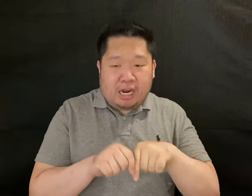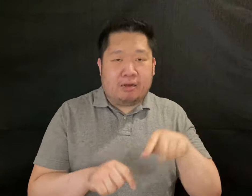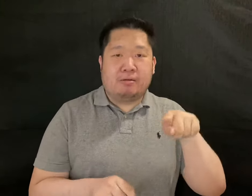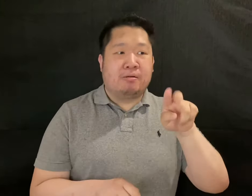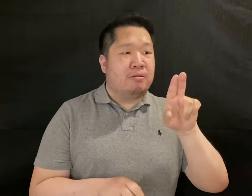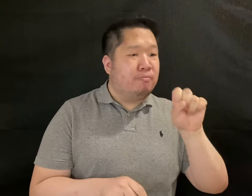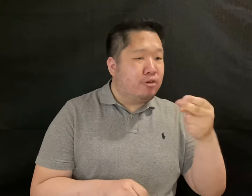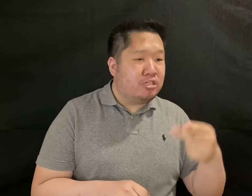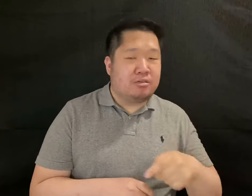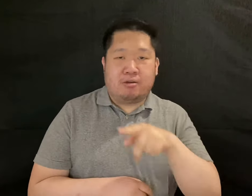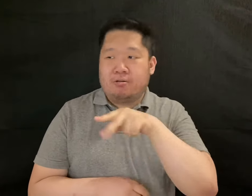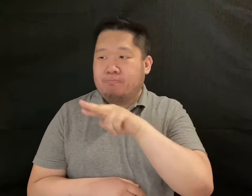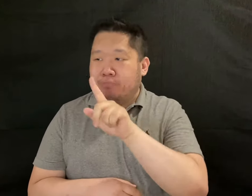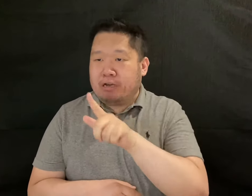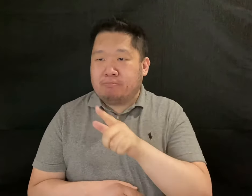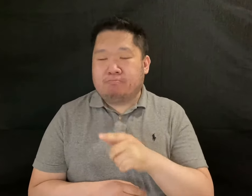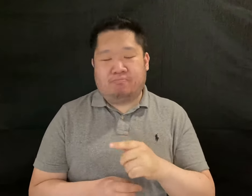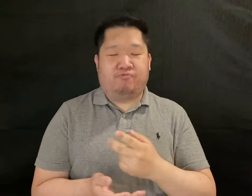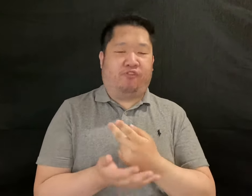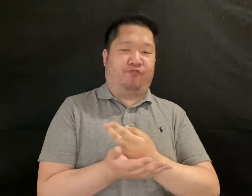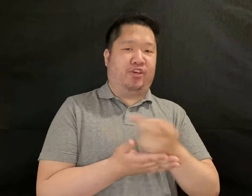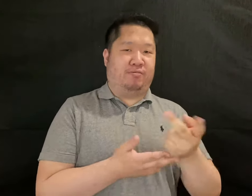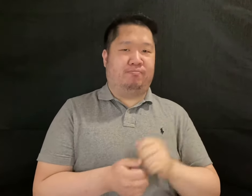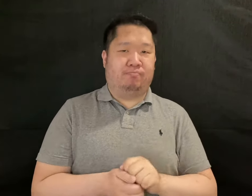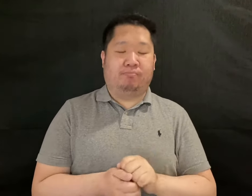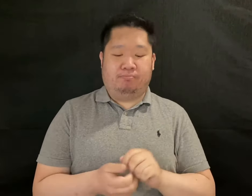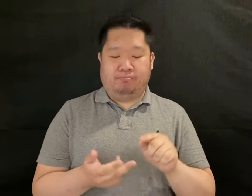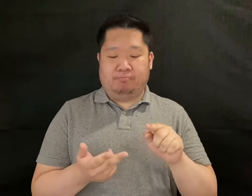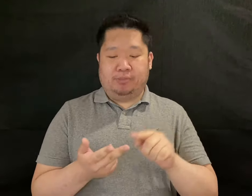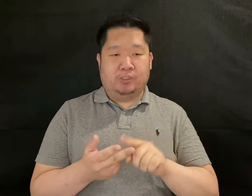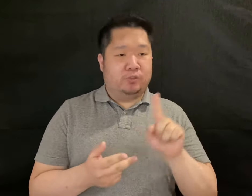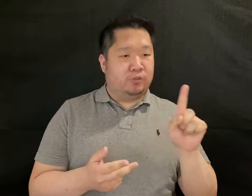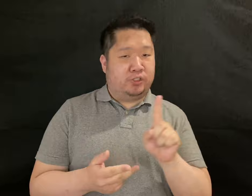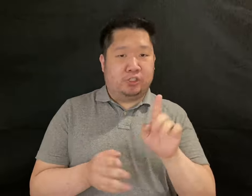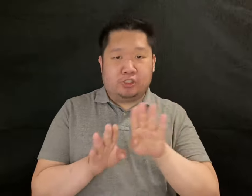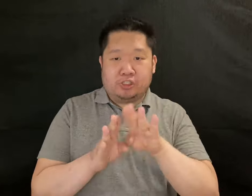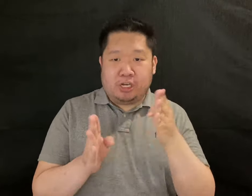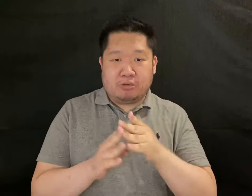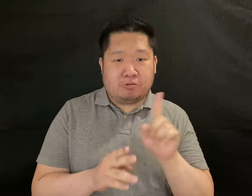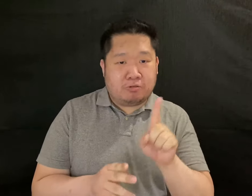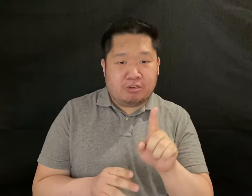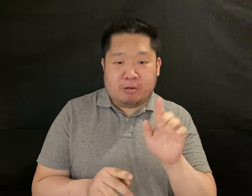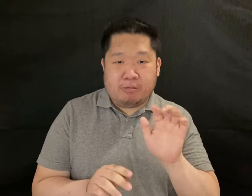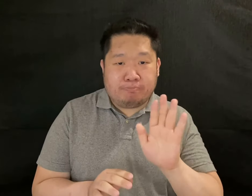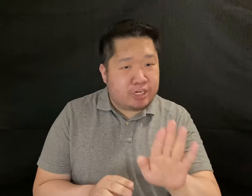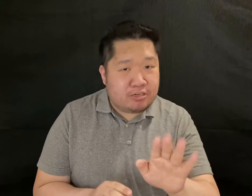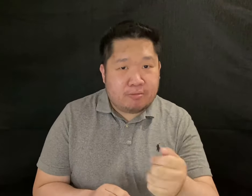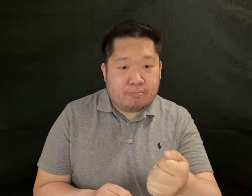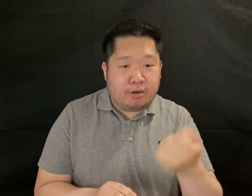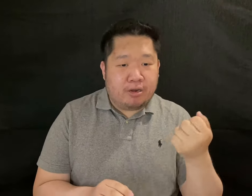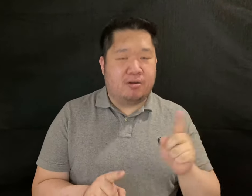push or pull, the door fails. If you try to push or pull and